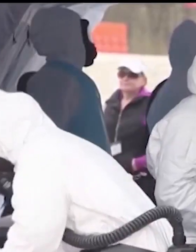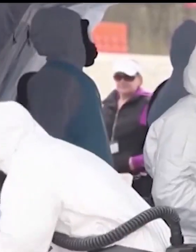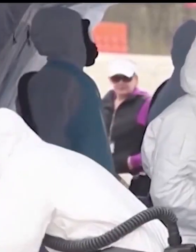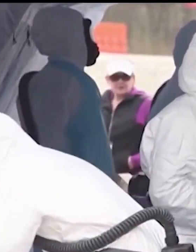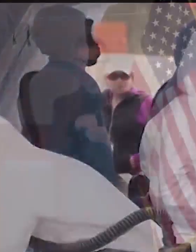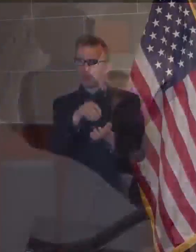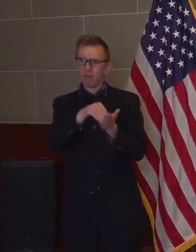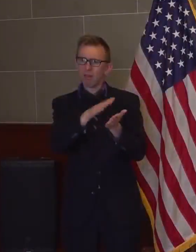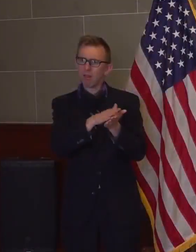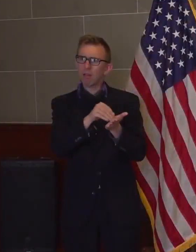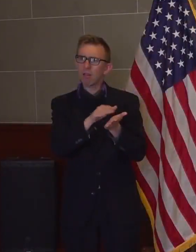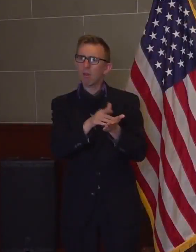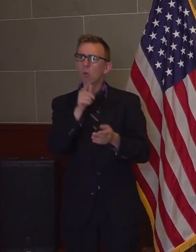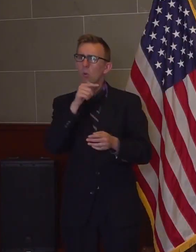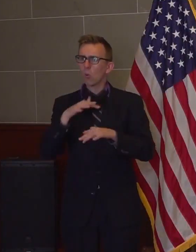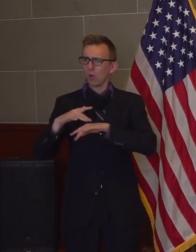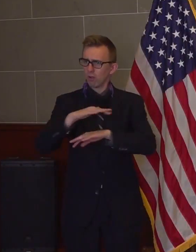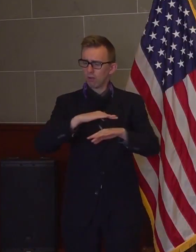THE STATE WAS COMBINING 2